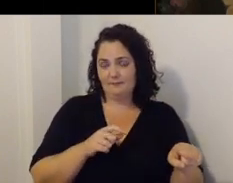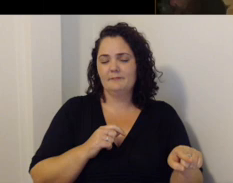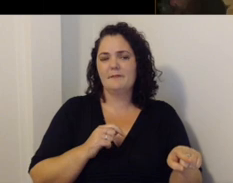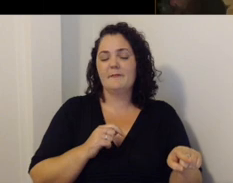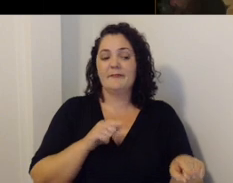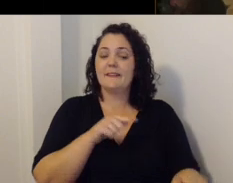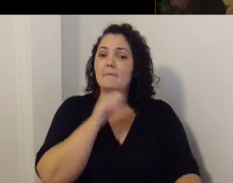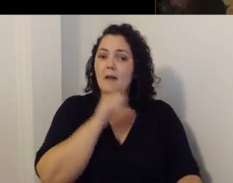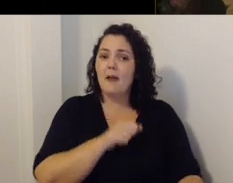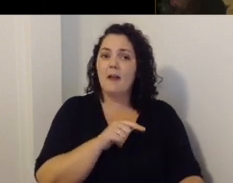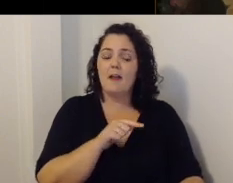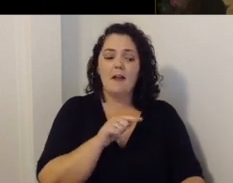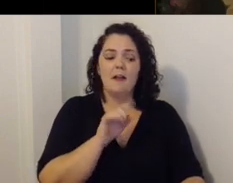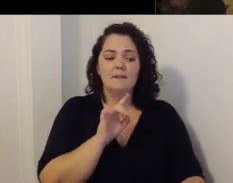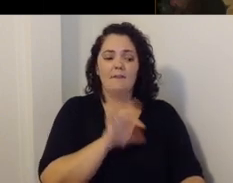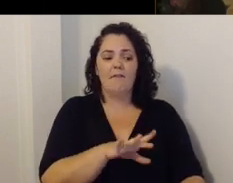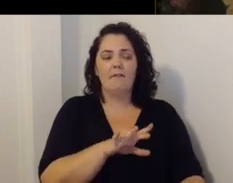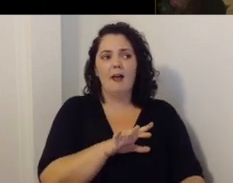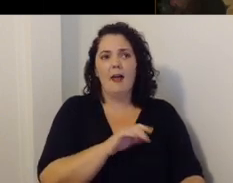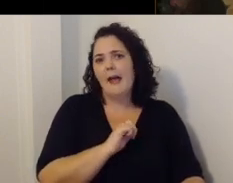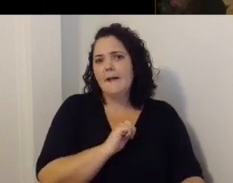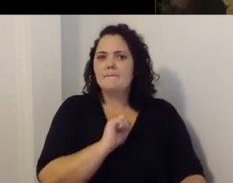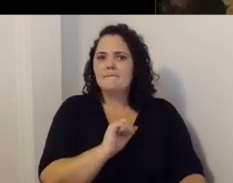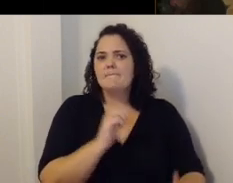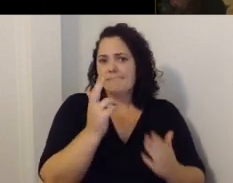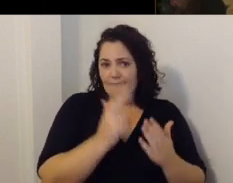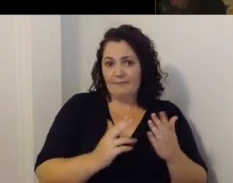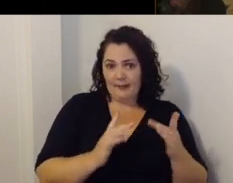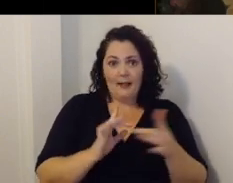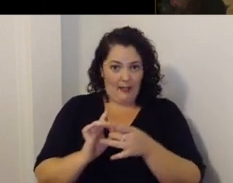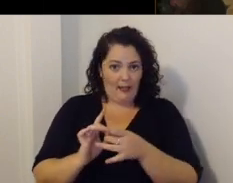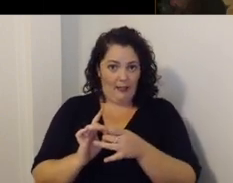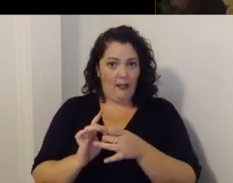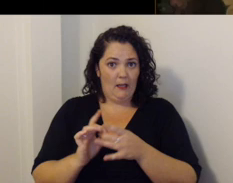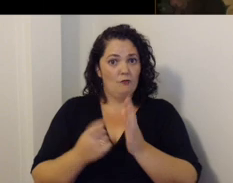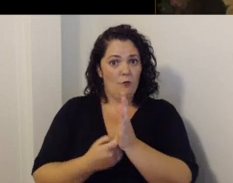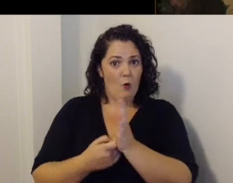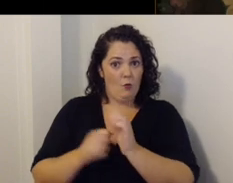um he did work and his his works are most well known as part of the Rococo, he also dabbled in